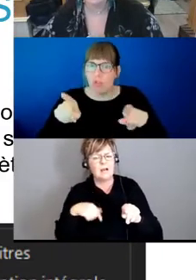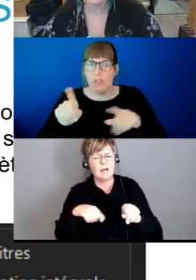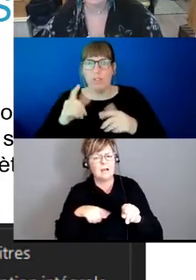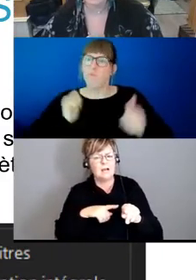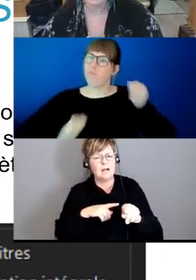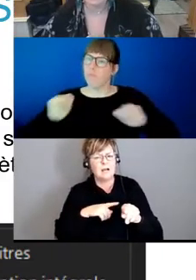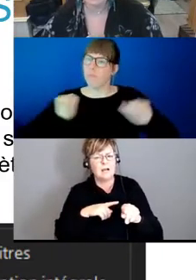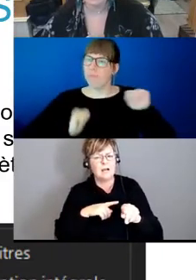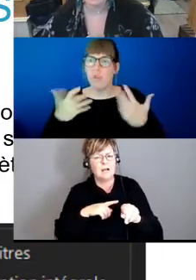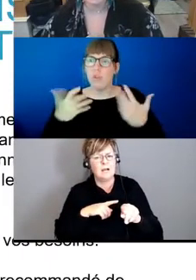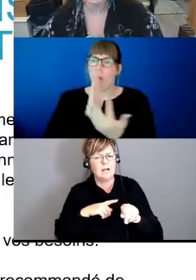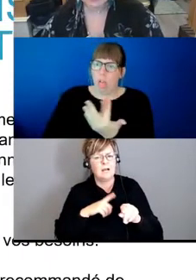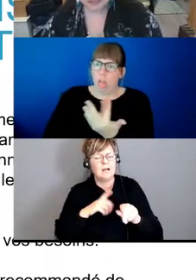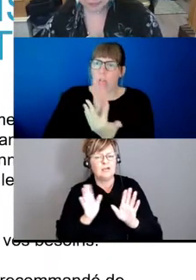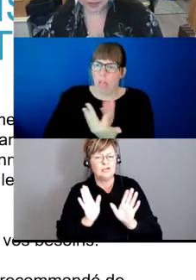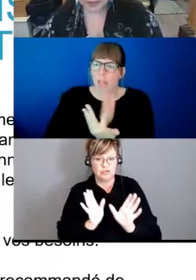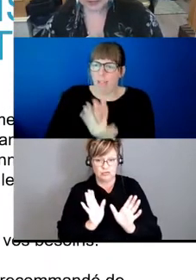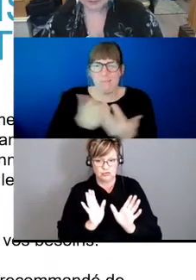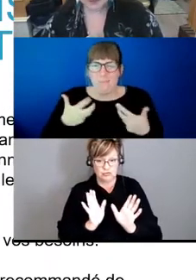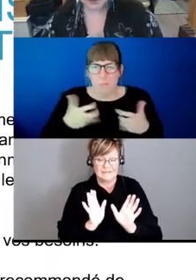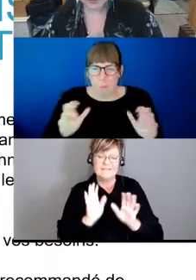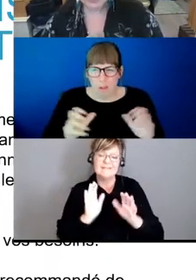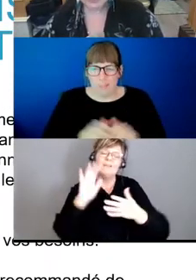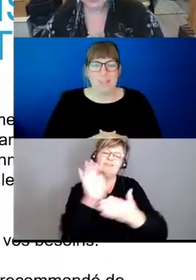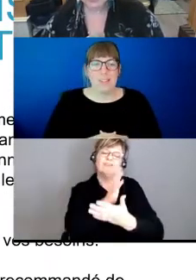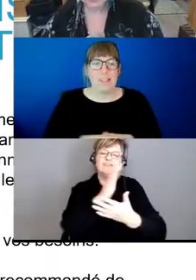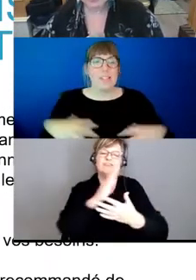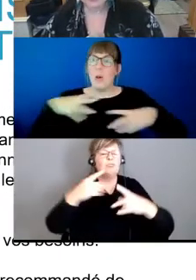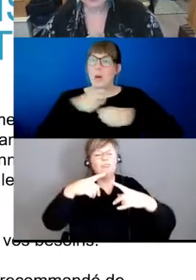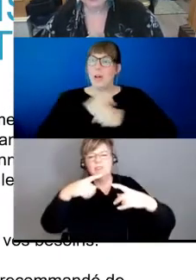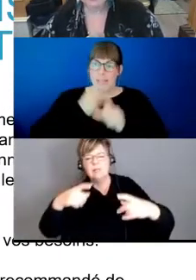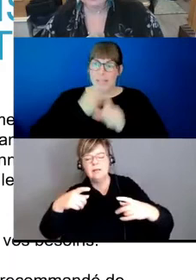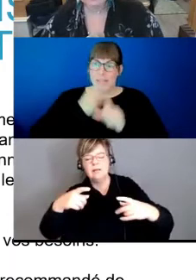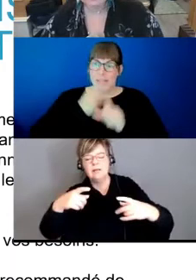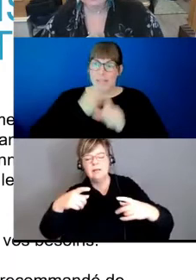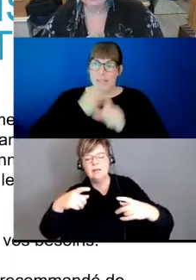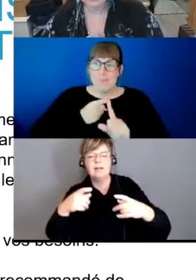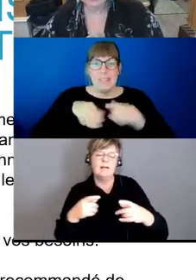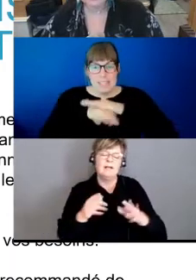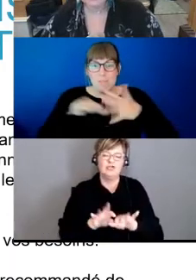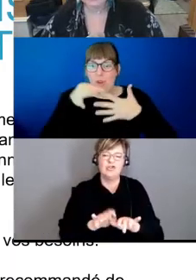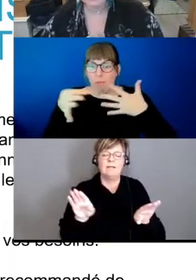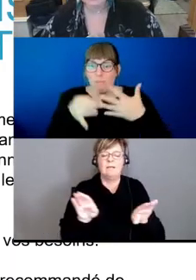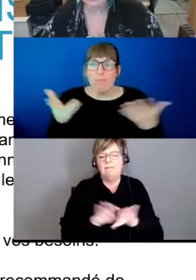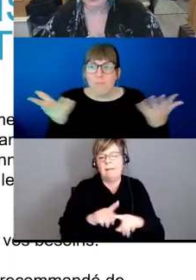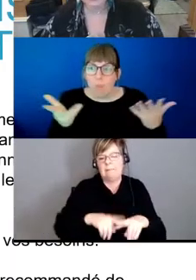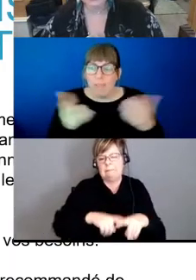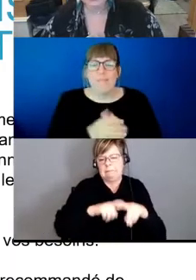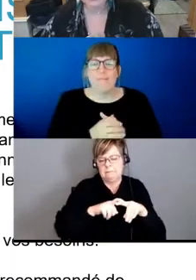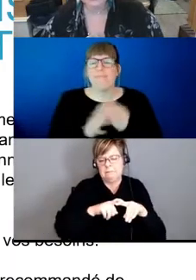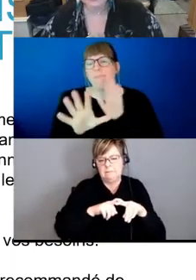OUR ACCESSIBILITY OPTIONS, PLEASE SELECT YOUR LANGUAGE USING THE INTERPRETATION ICON OPTION,